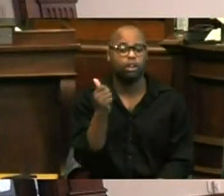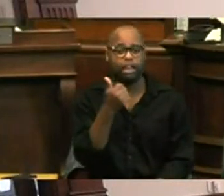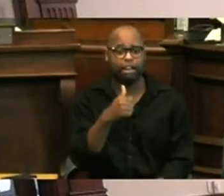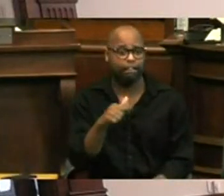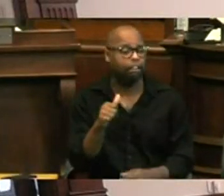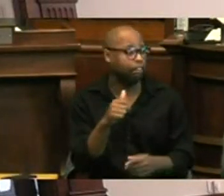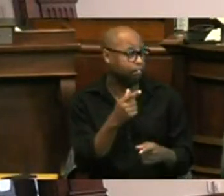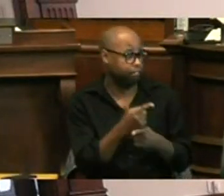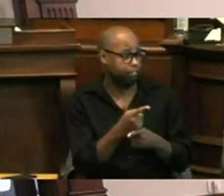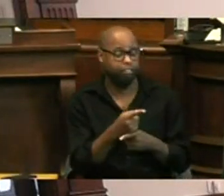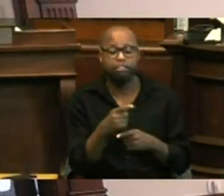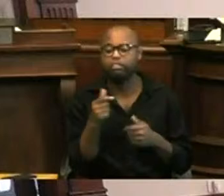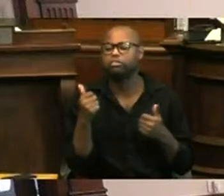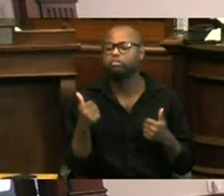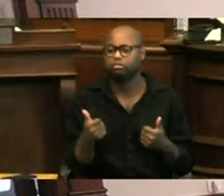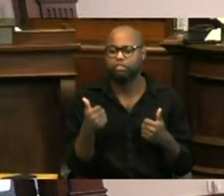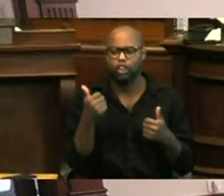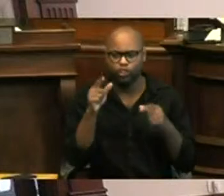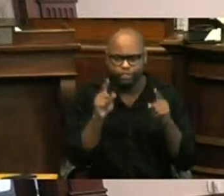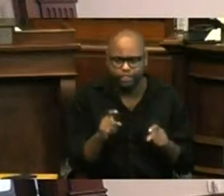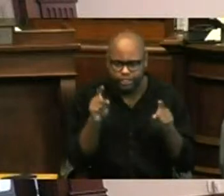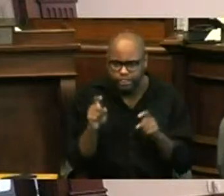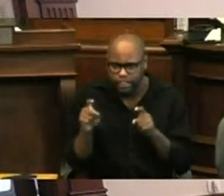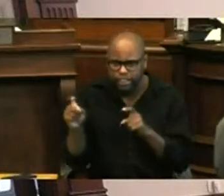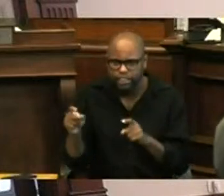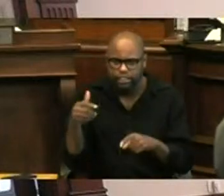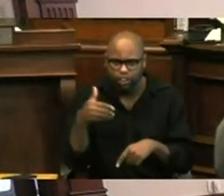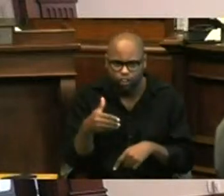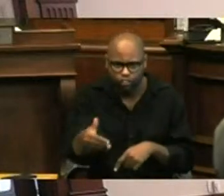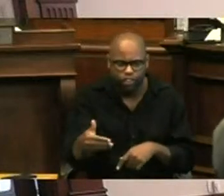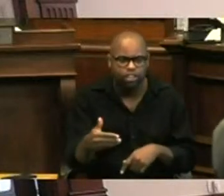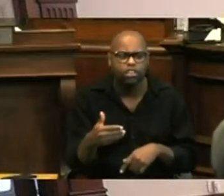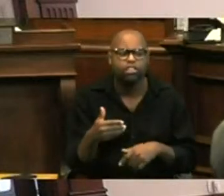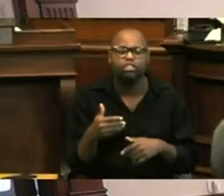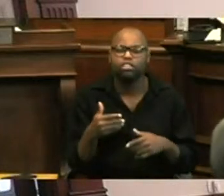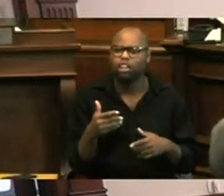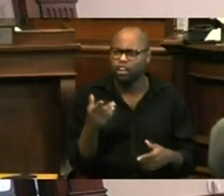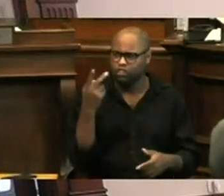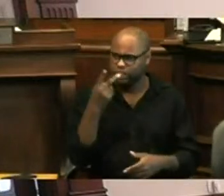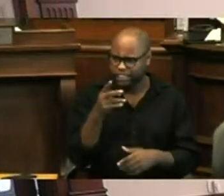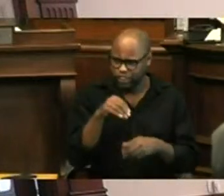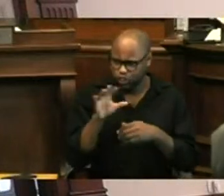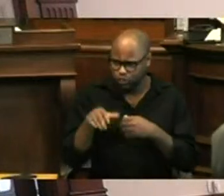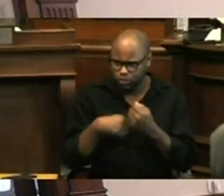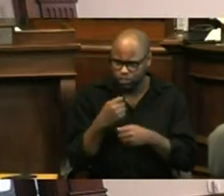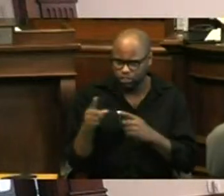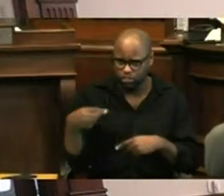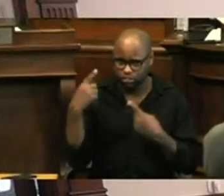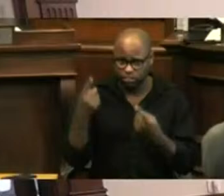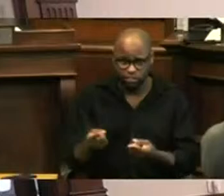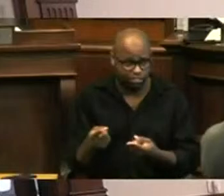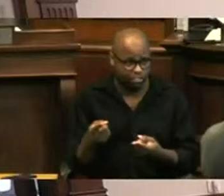Cryptosporidium did I did I get that right? Are there any instances I mean, we test, we